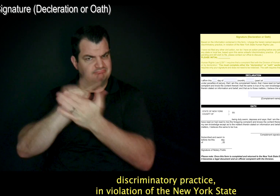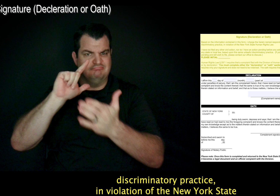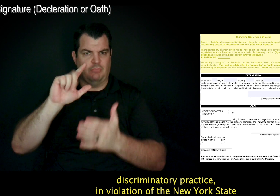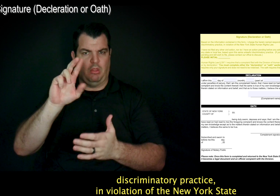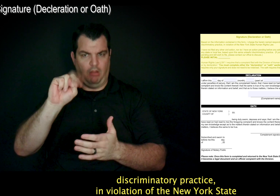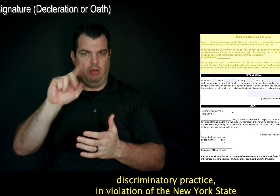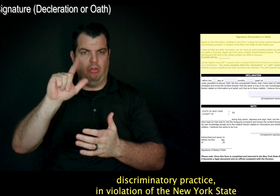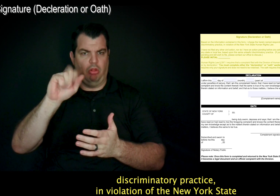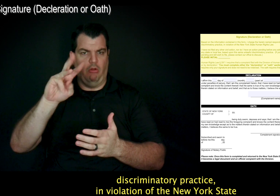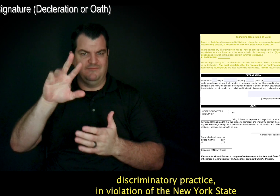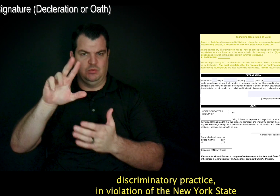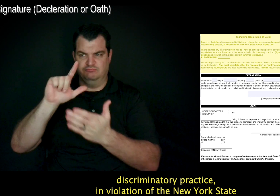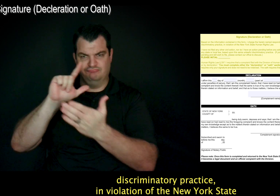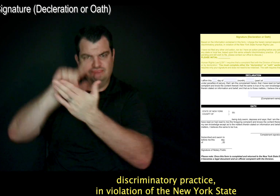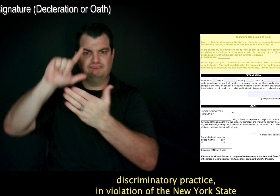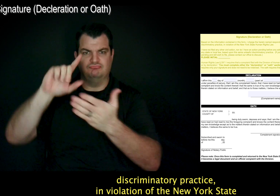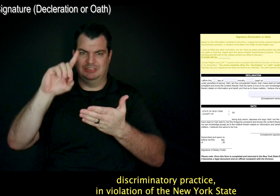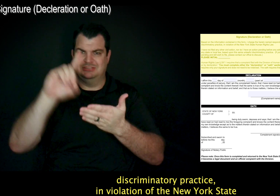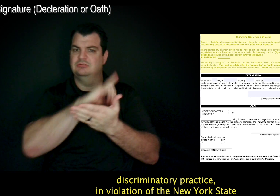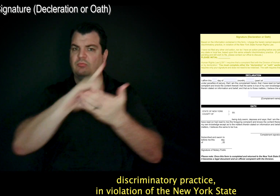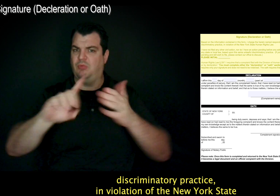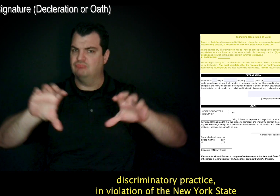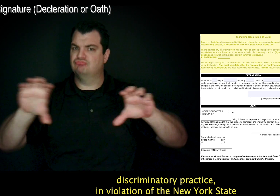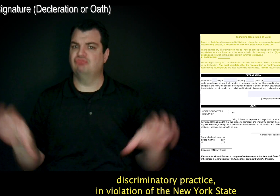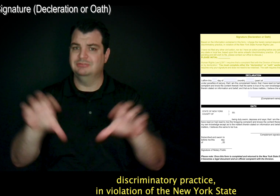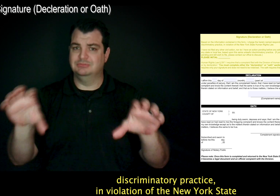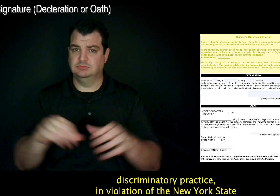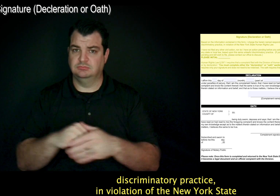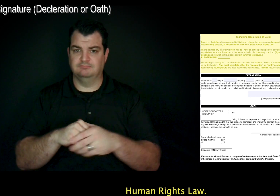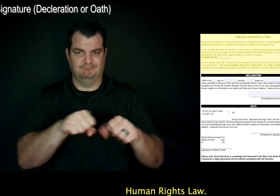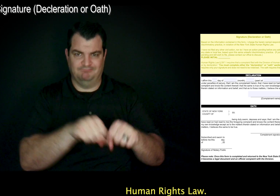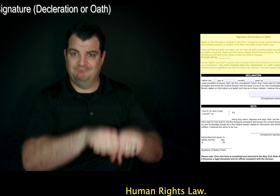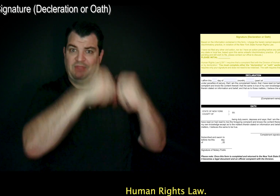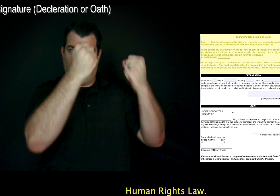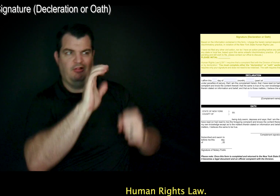discriminatory practice, in violation of the New York State Human Rights Law.